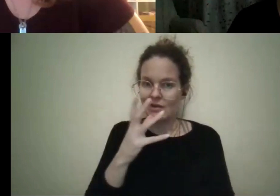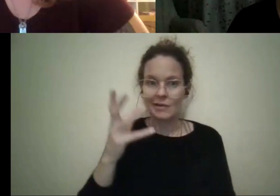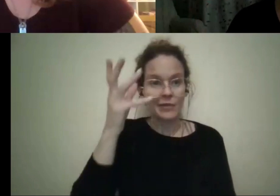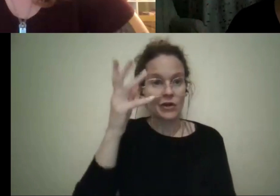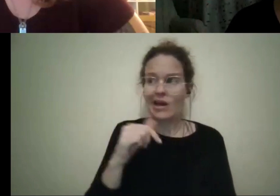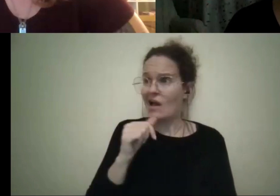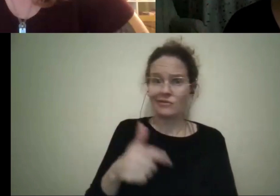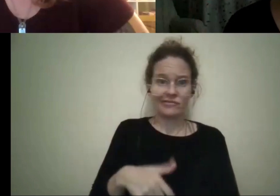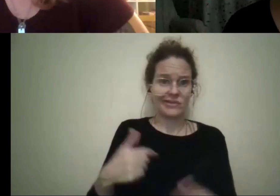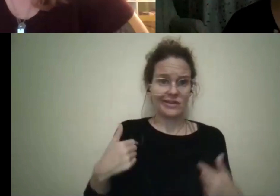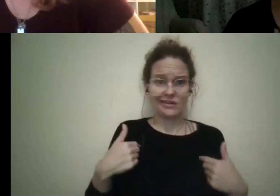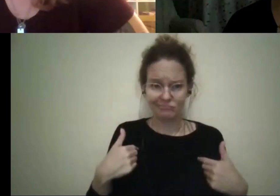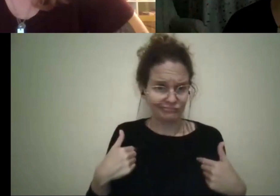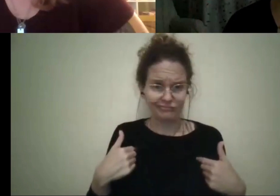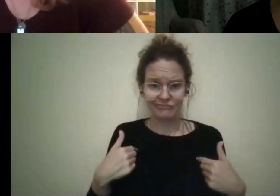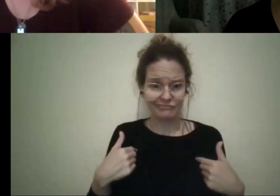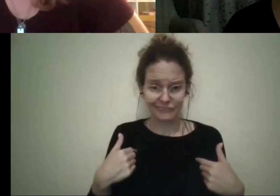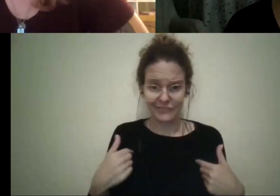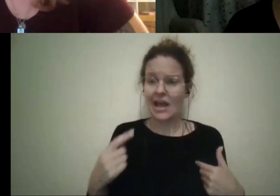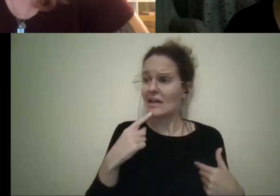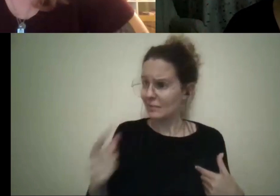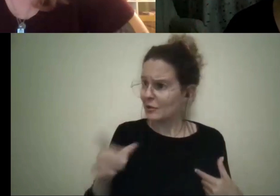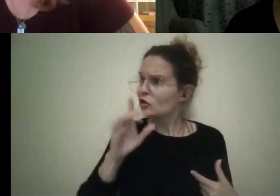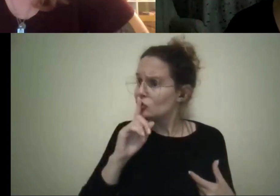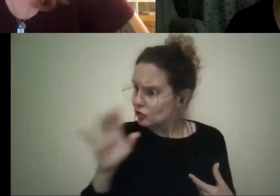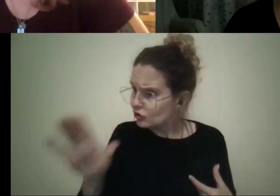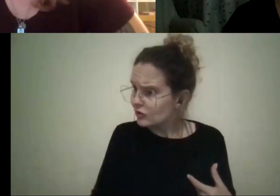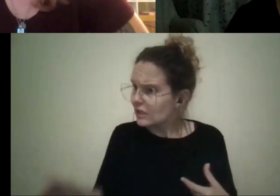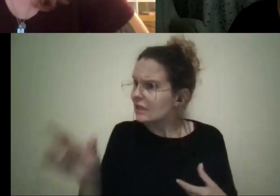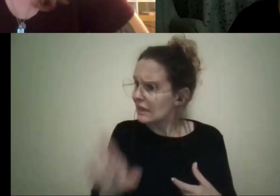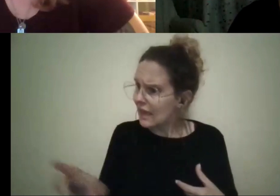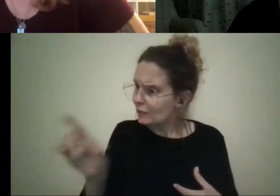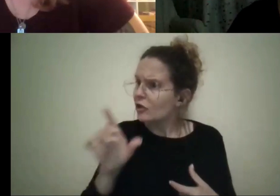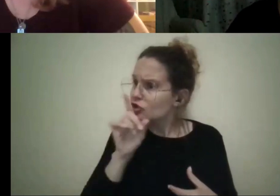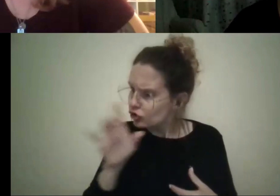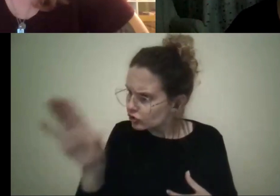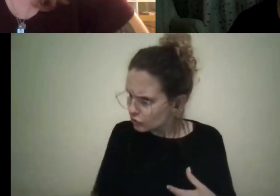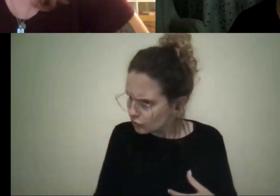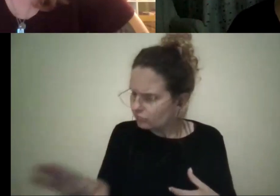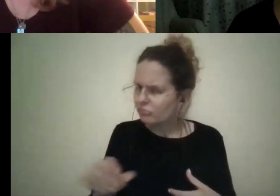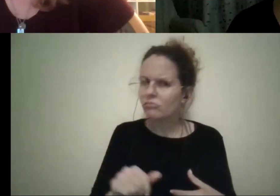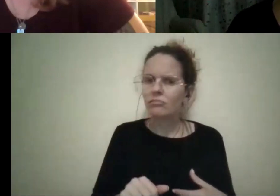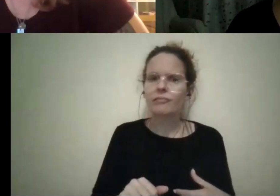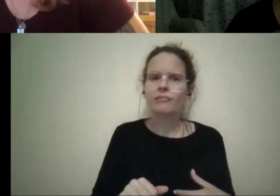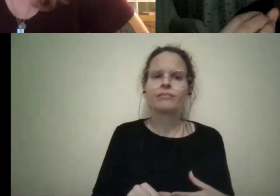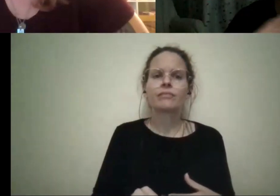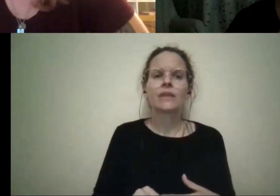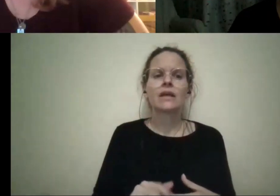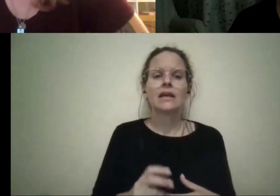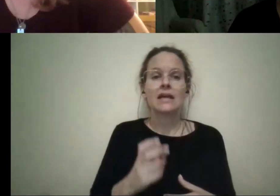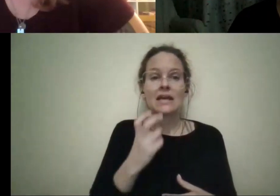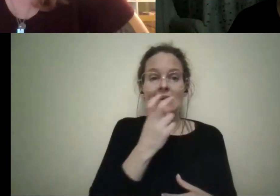right? I got time to say "shh, we're in the library." Speech therapy will help them